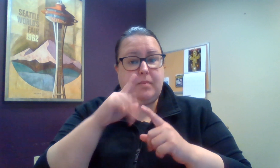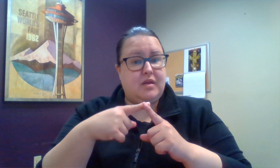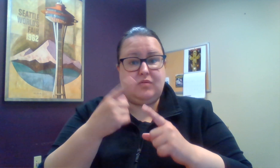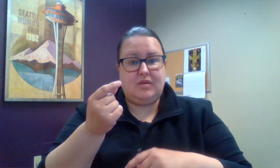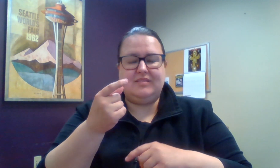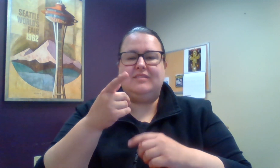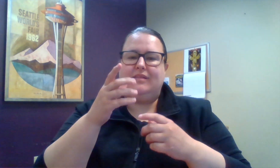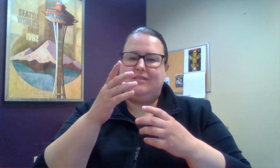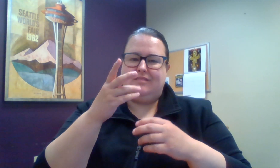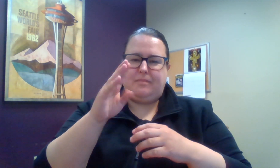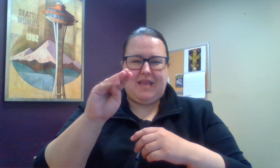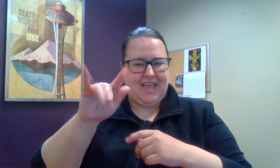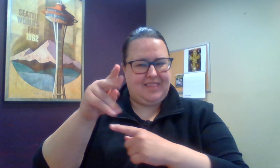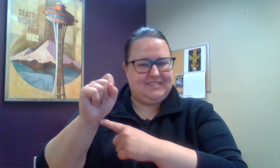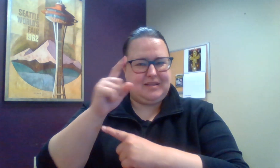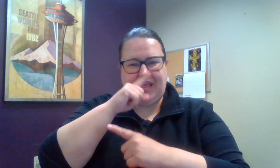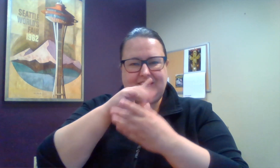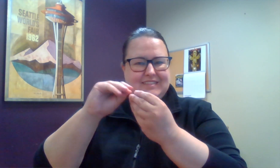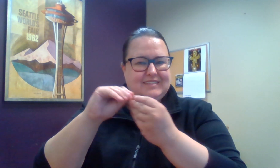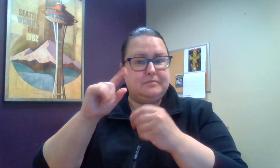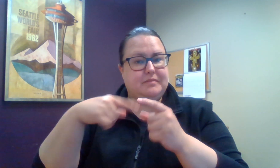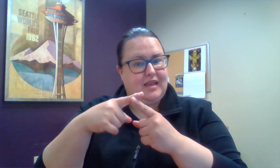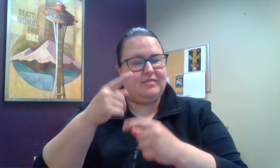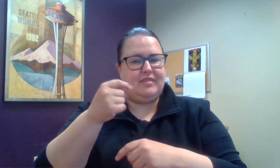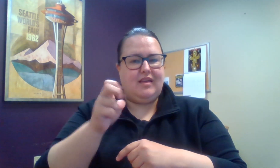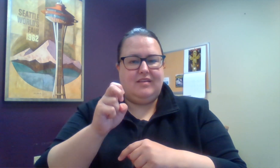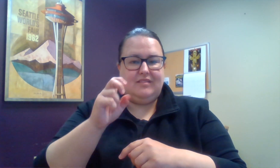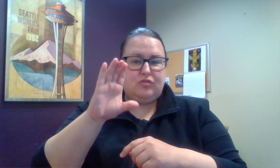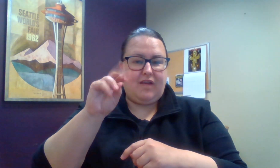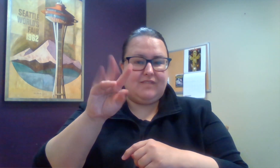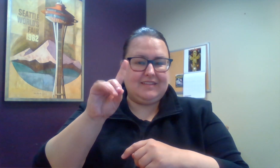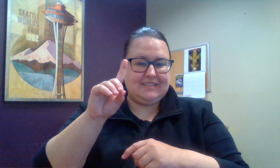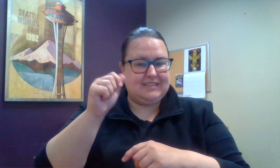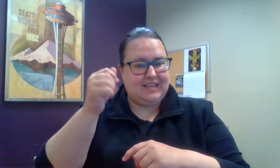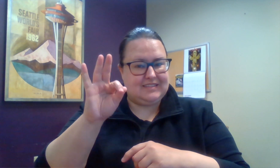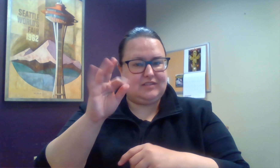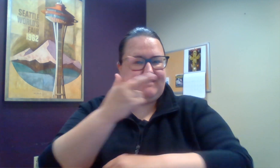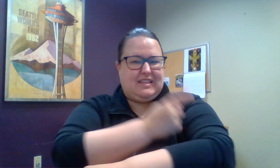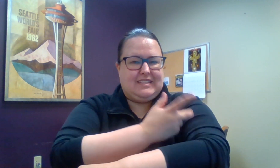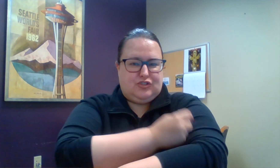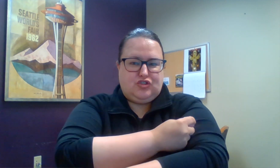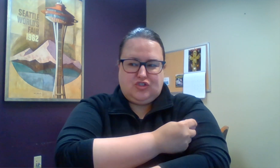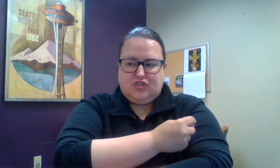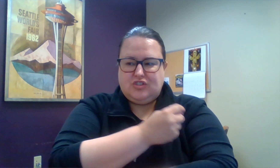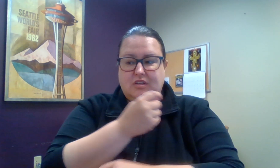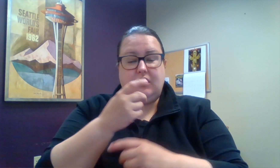So now let's get into it. We're going to talk about myths related to COVID-19 and the vaccine.